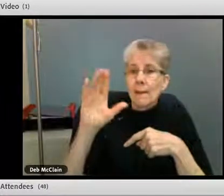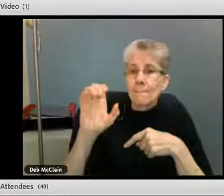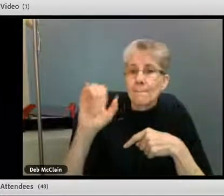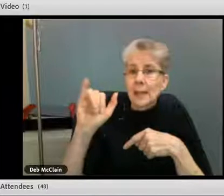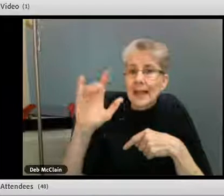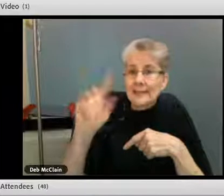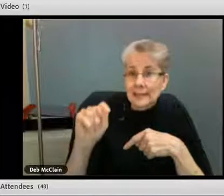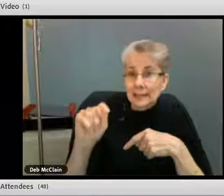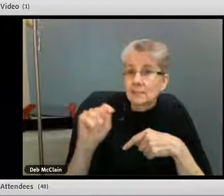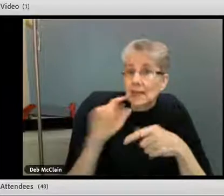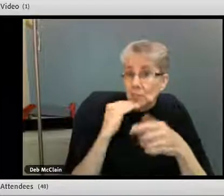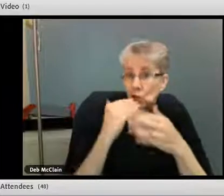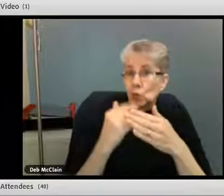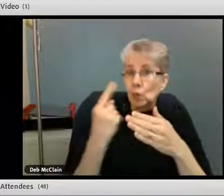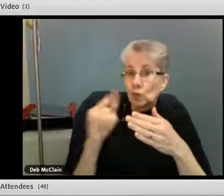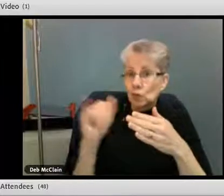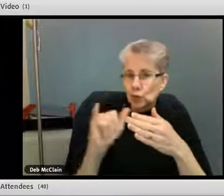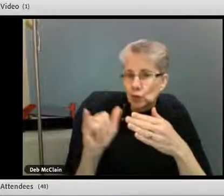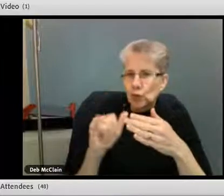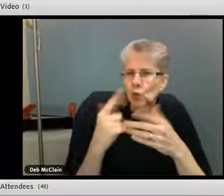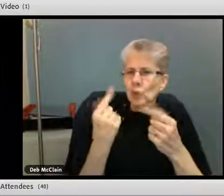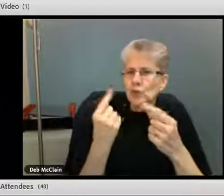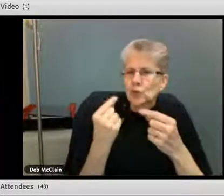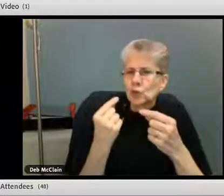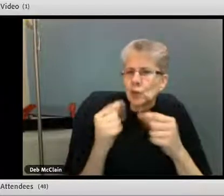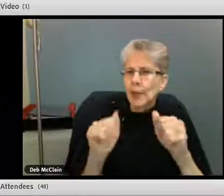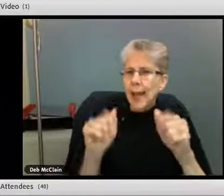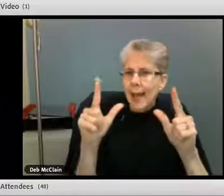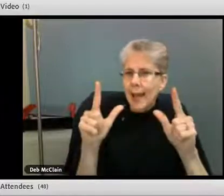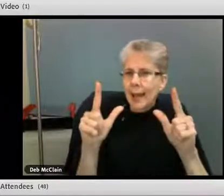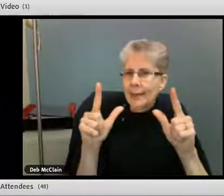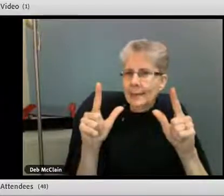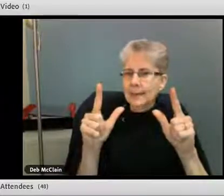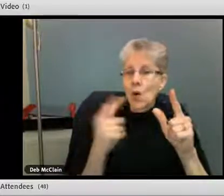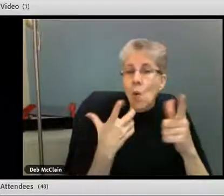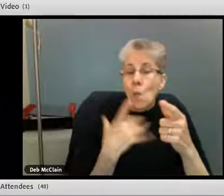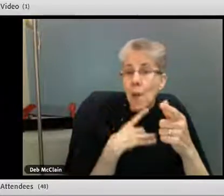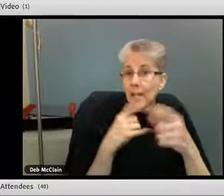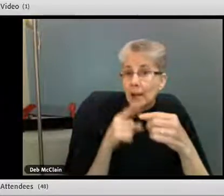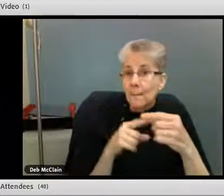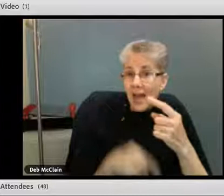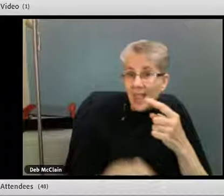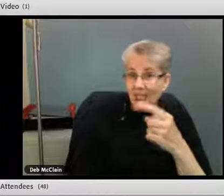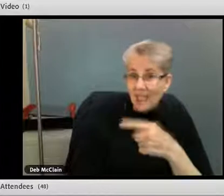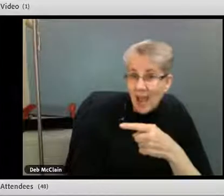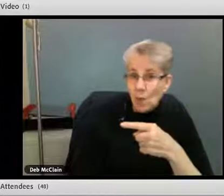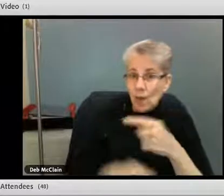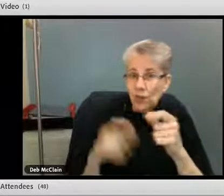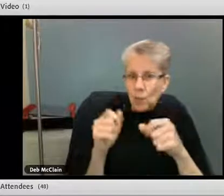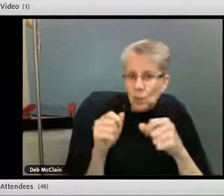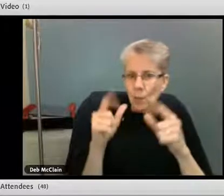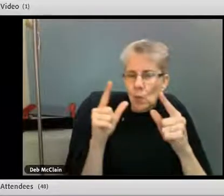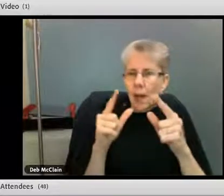What I like about it is you pull up this stock image, and it says, "Give me the URL."